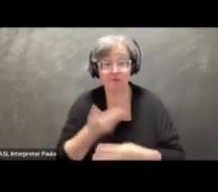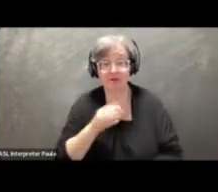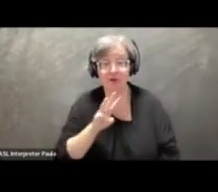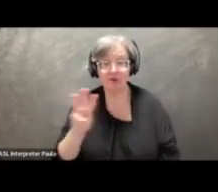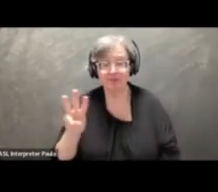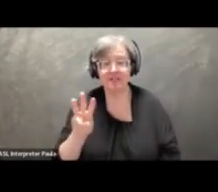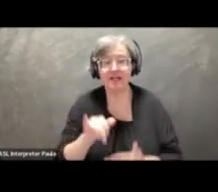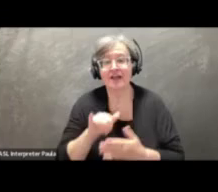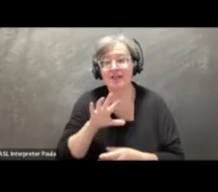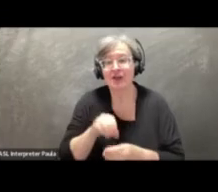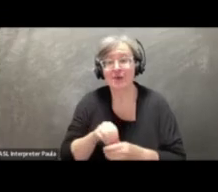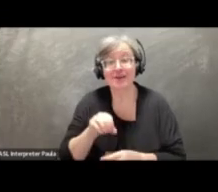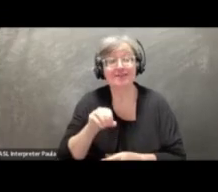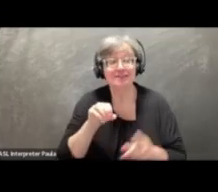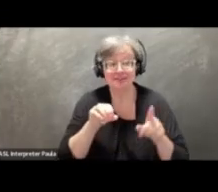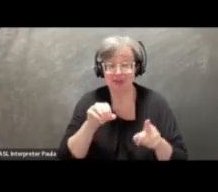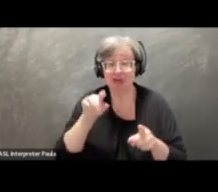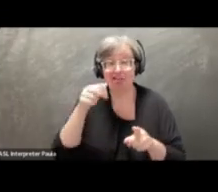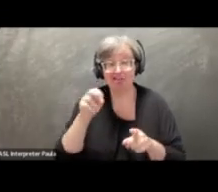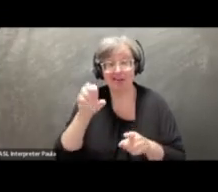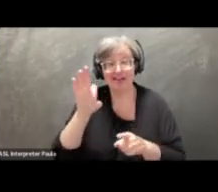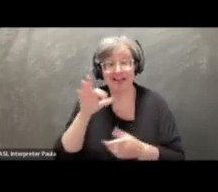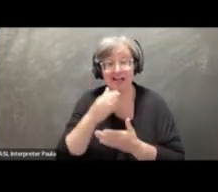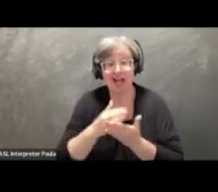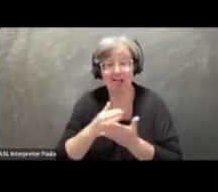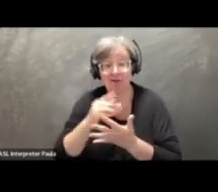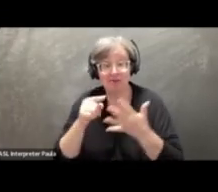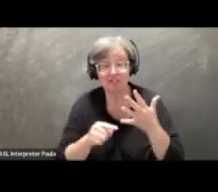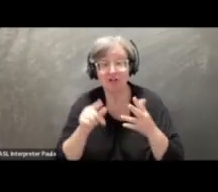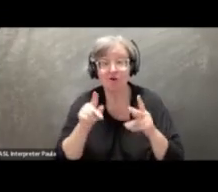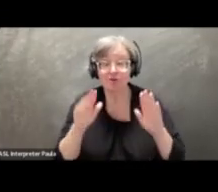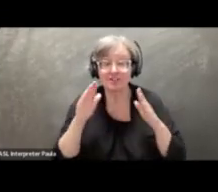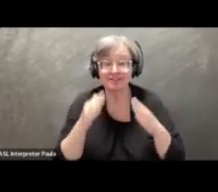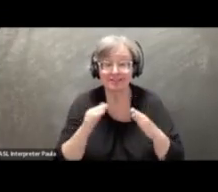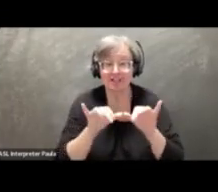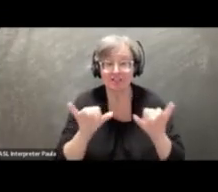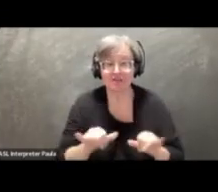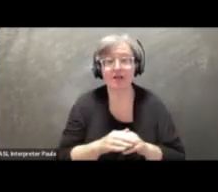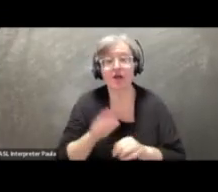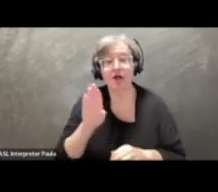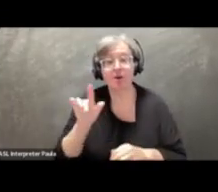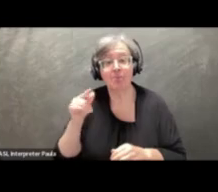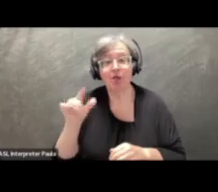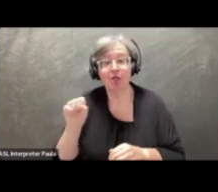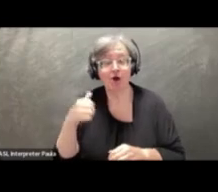that includes the 9 Elements of a Person-Centered System blogs that we're going to be talking about today, and we'll get the